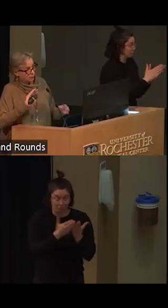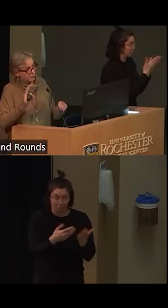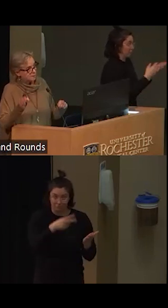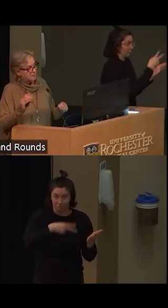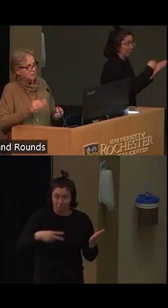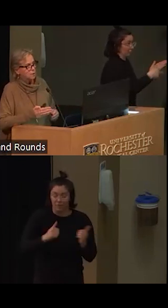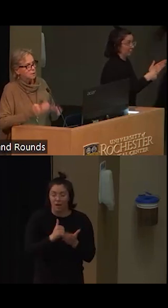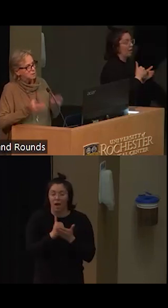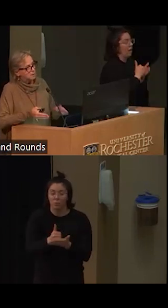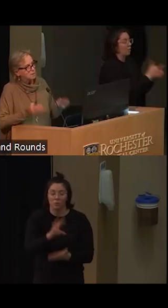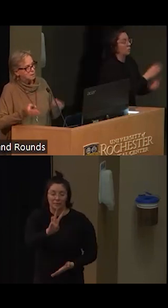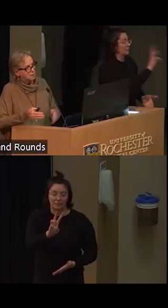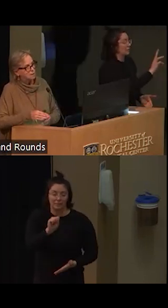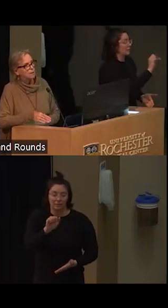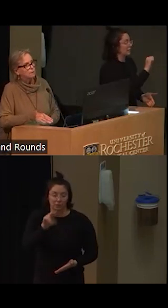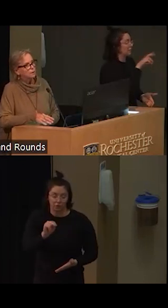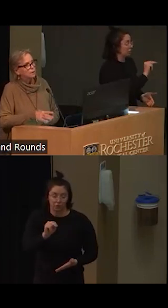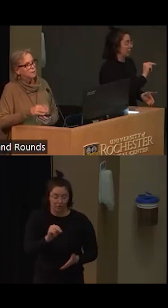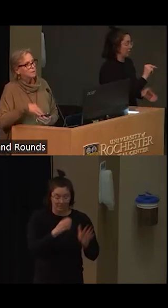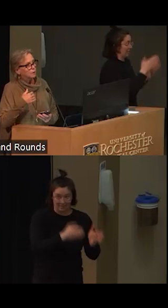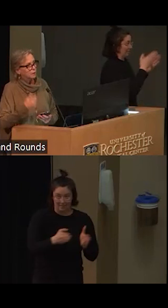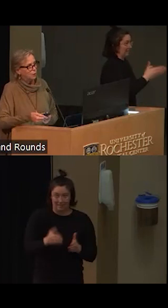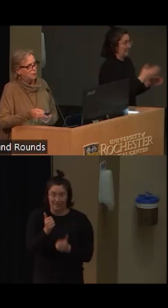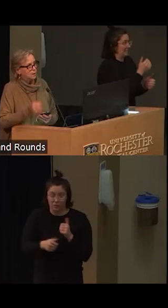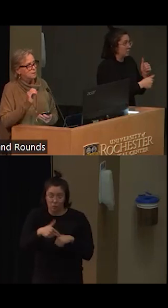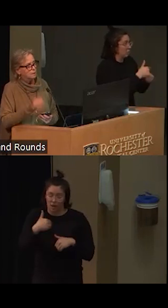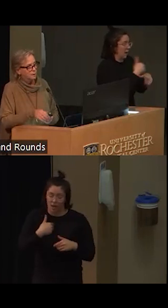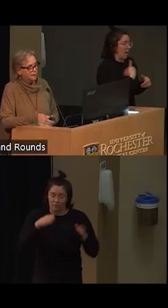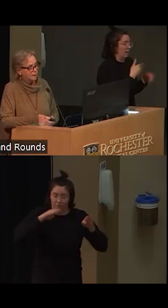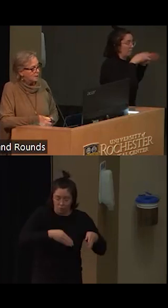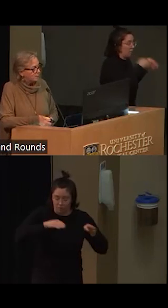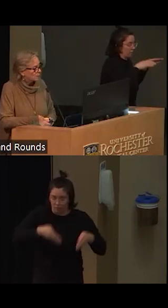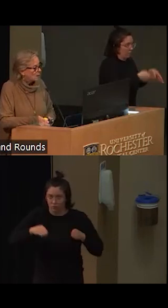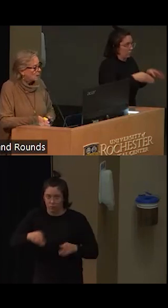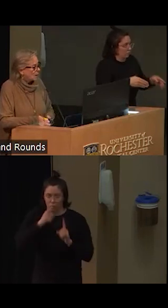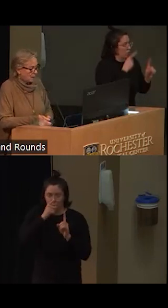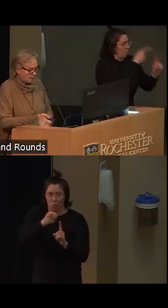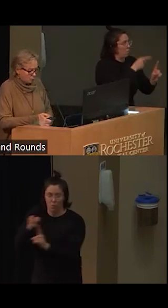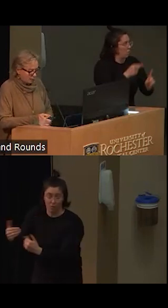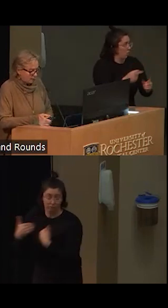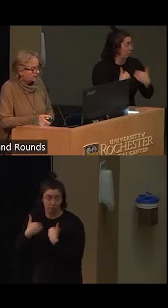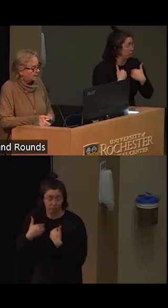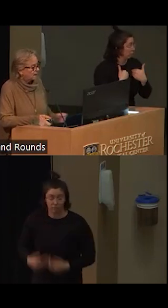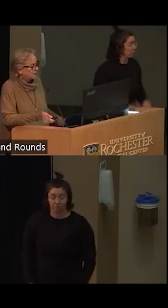helps with their six sessions each session has a very specific Focus learning outcomes we engage